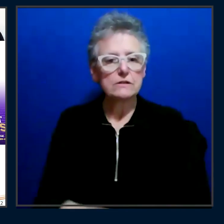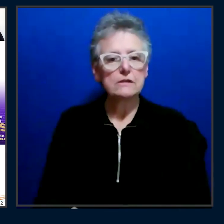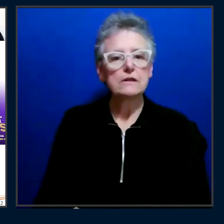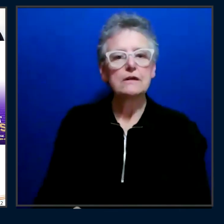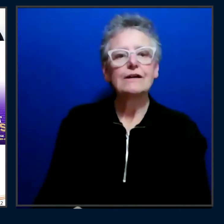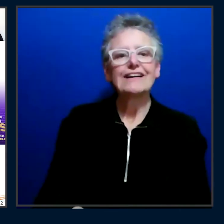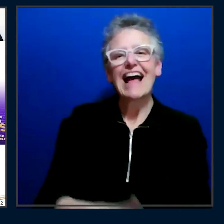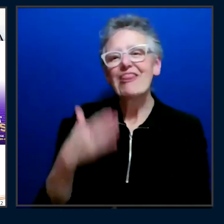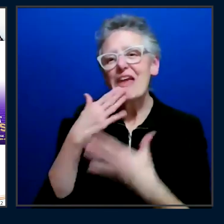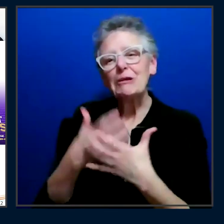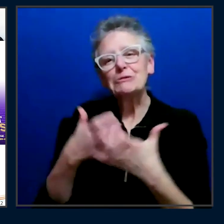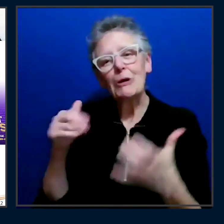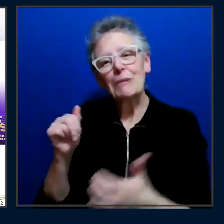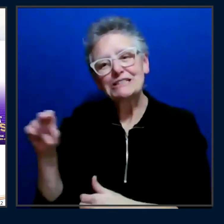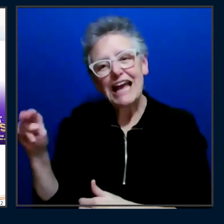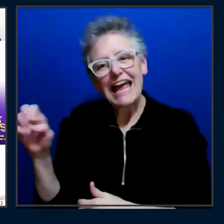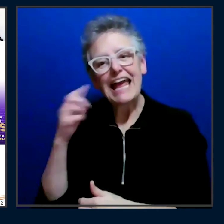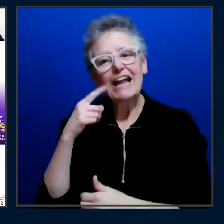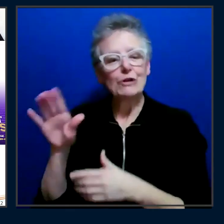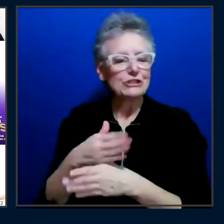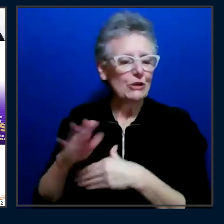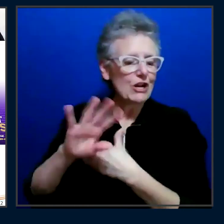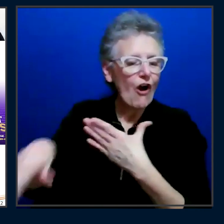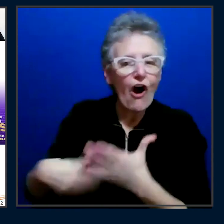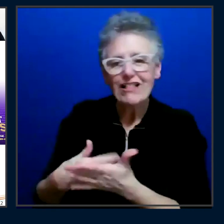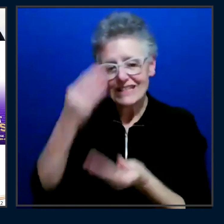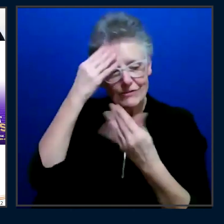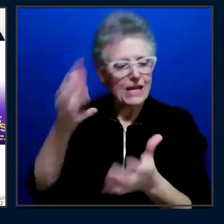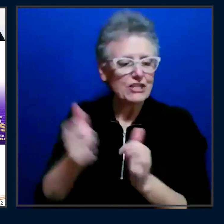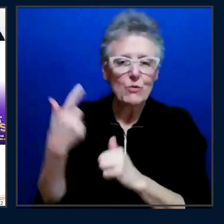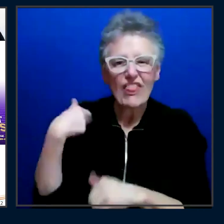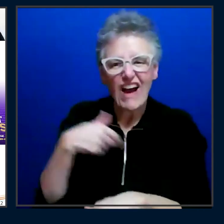KELLY DUNHAM >> Okay. Thank you so much, Ann, for sharing all of this information with us.